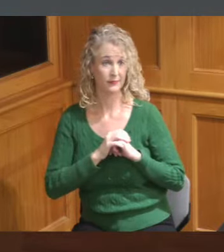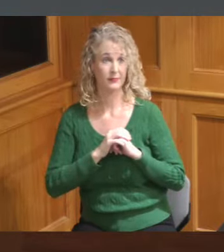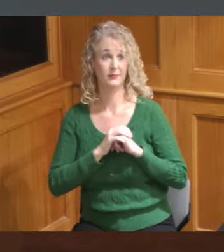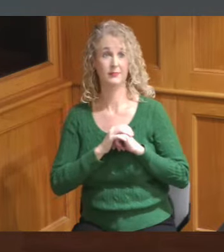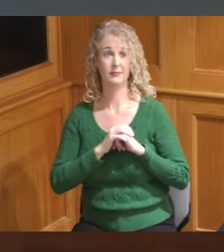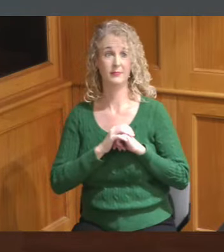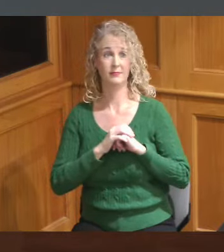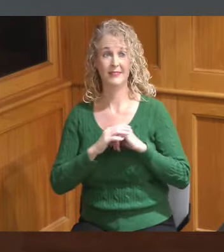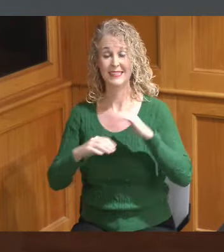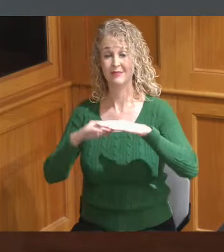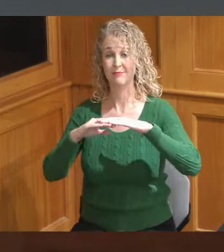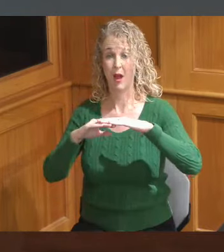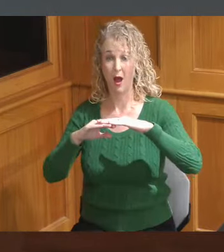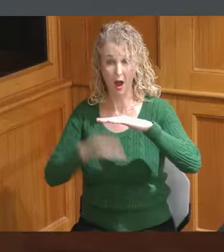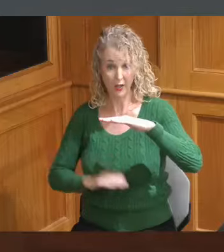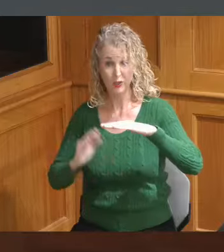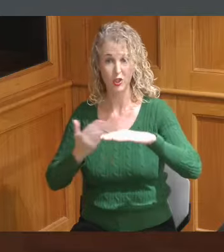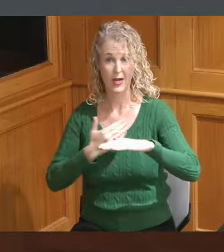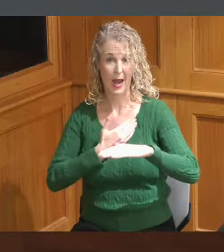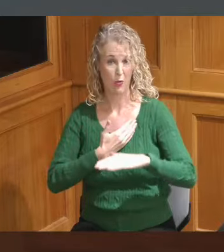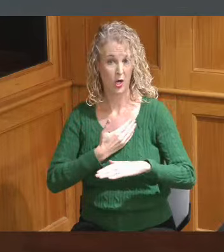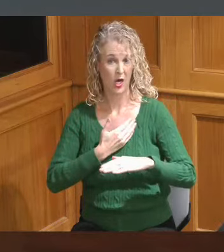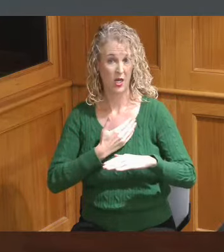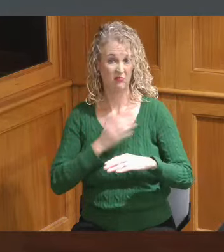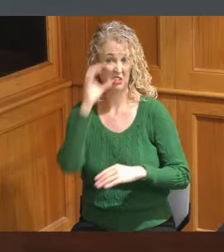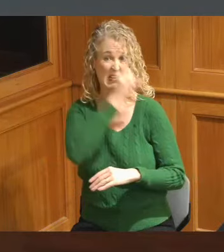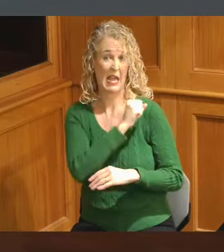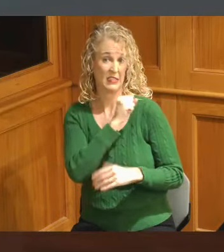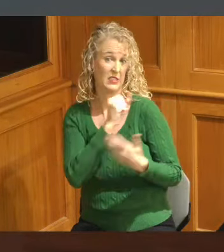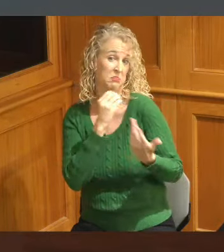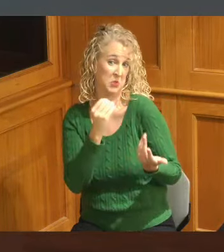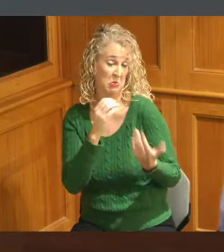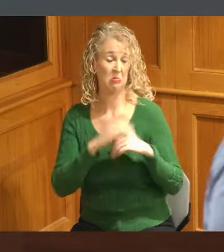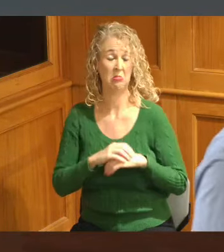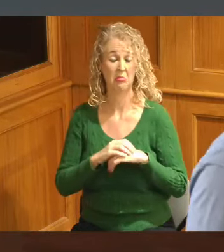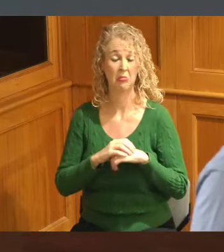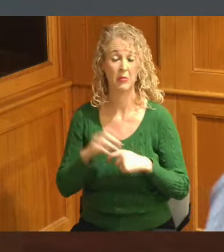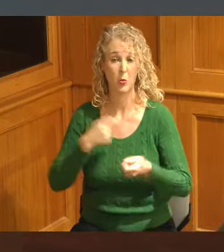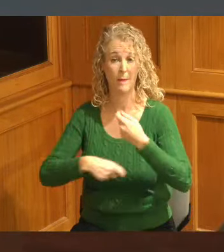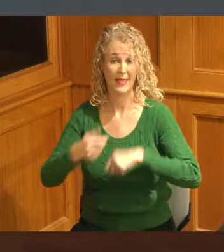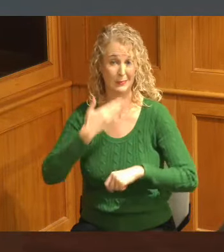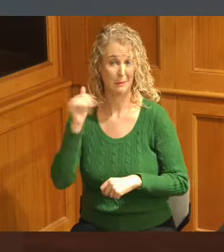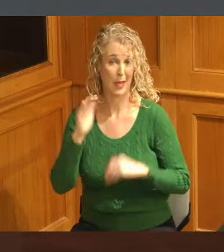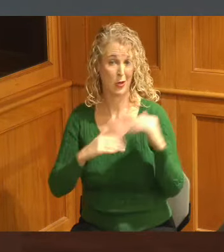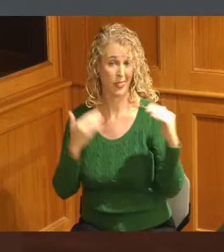under under budget. So that is the the jungle vision project Commissioner Commissioners.